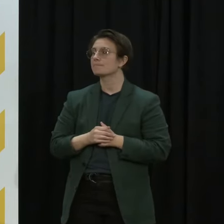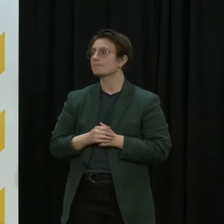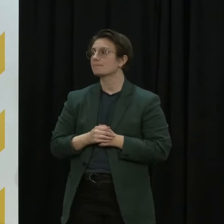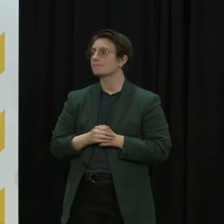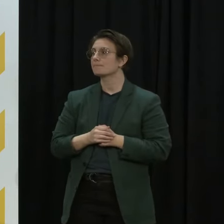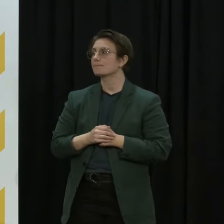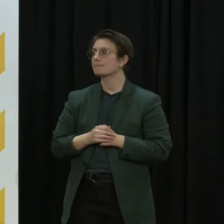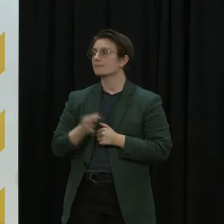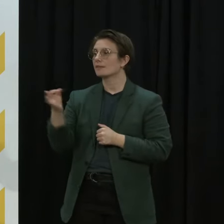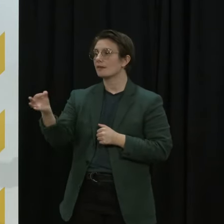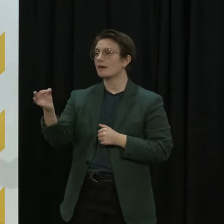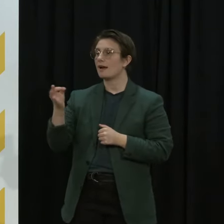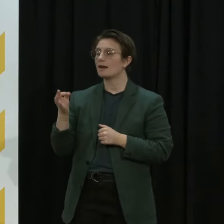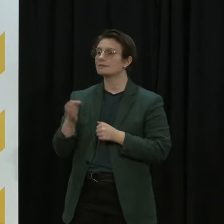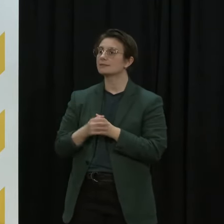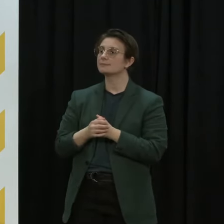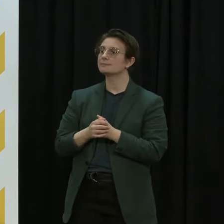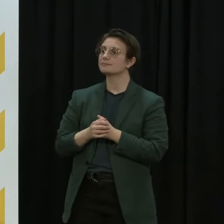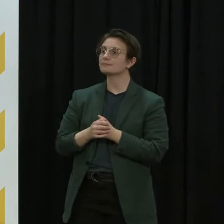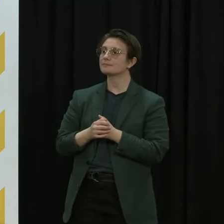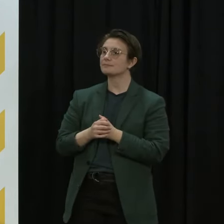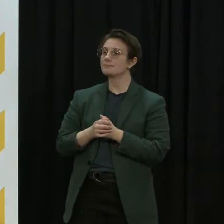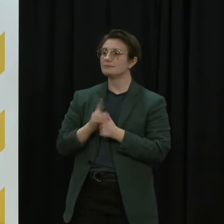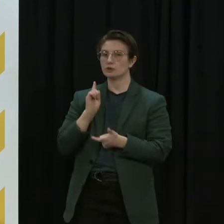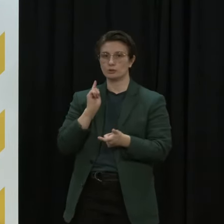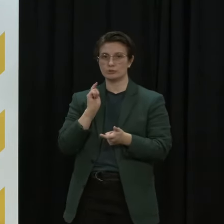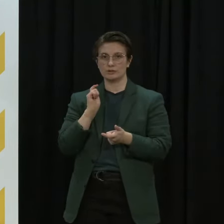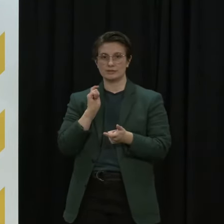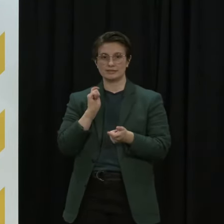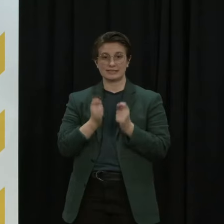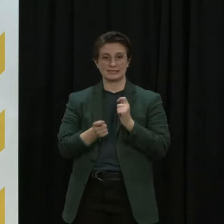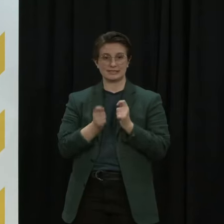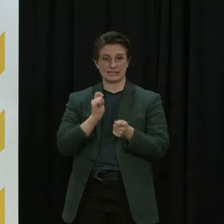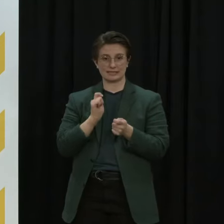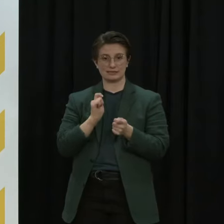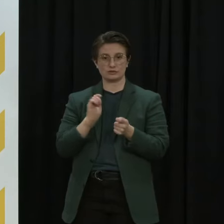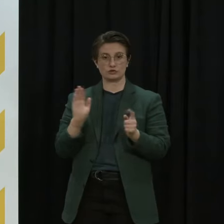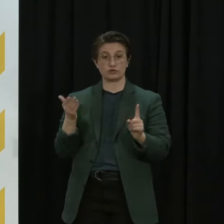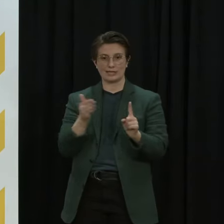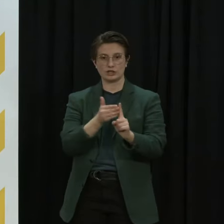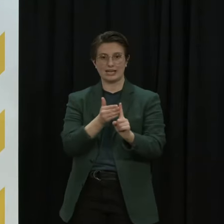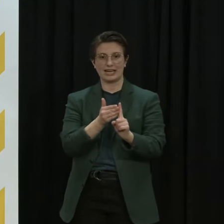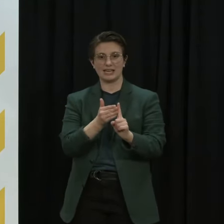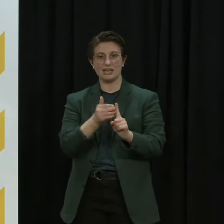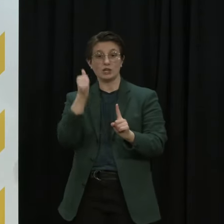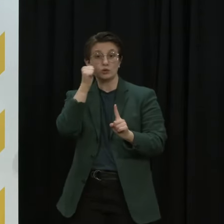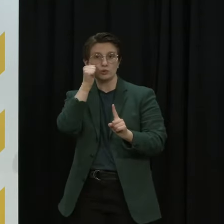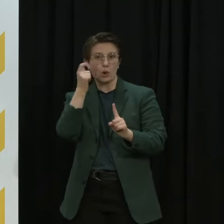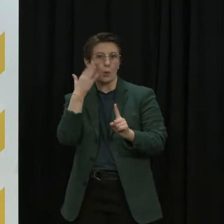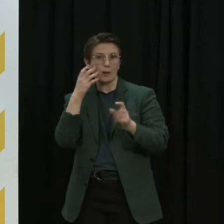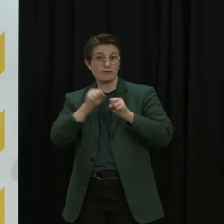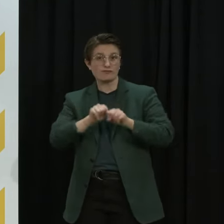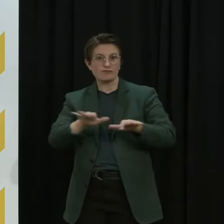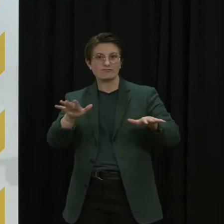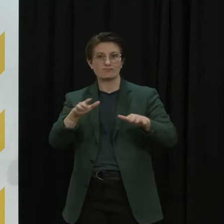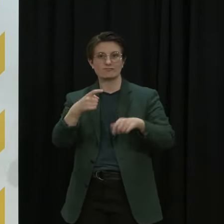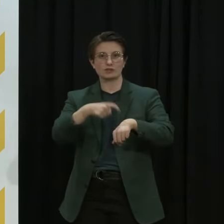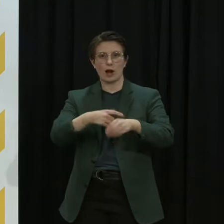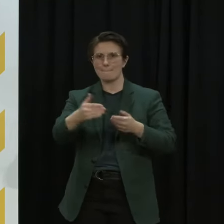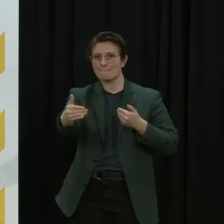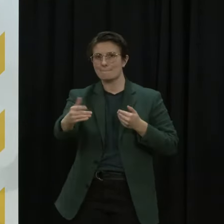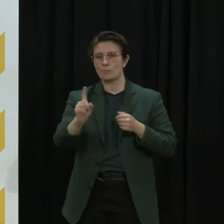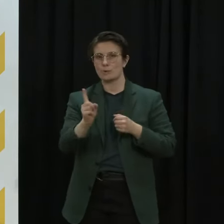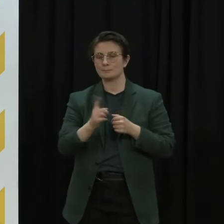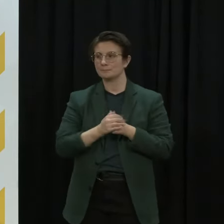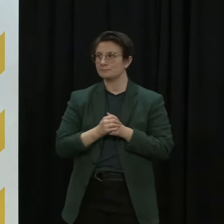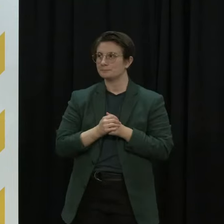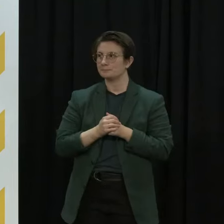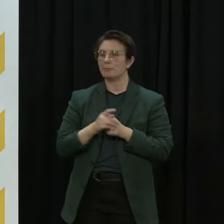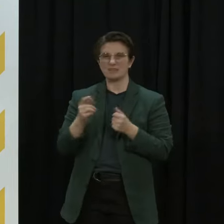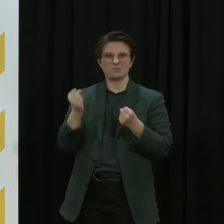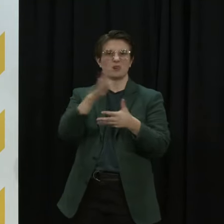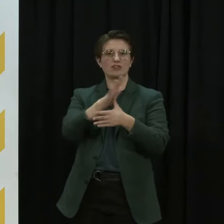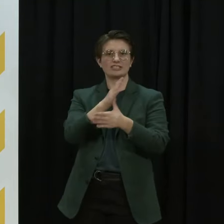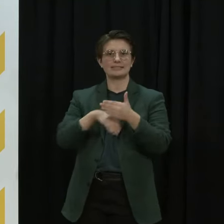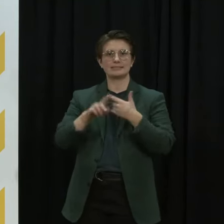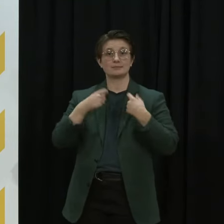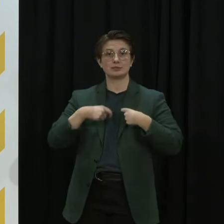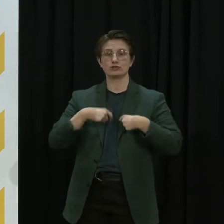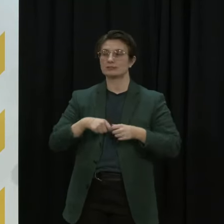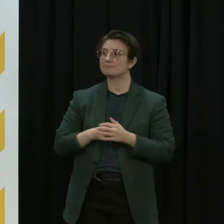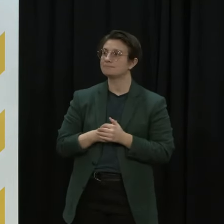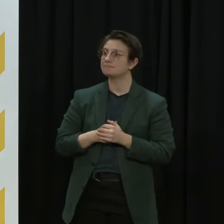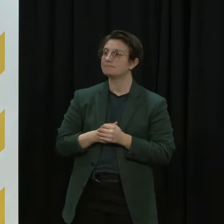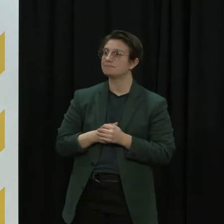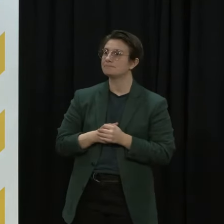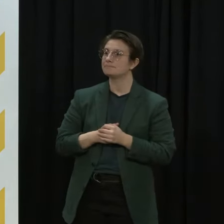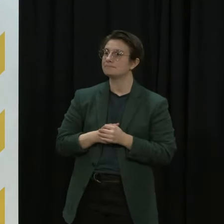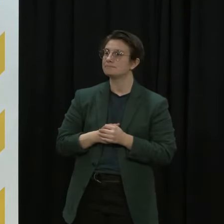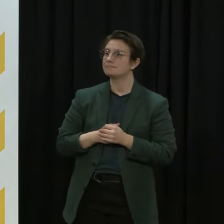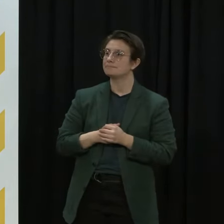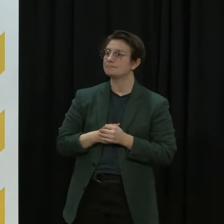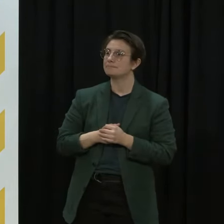symptoms, so covered Mac -- so